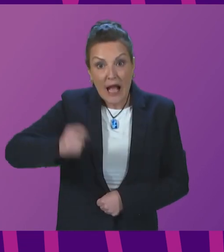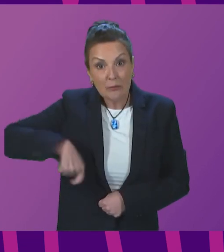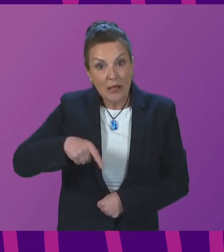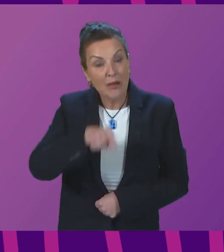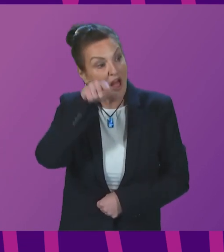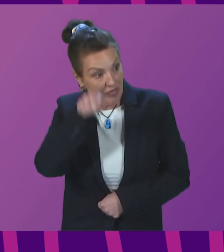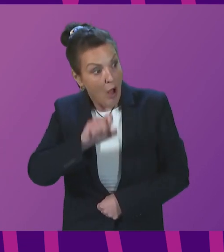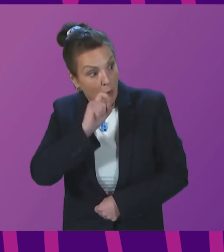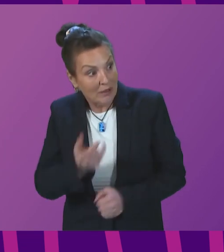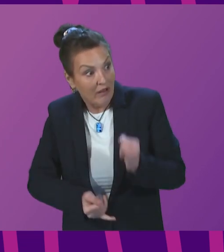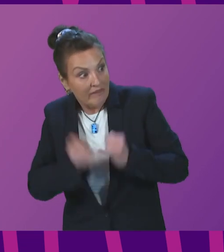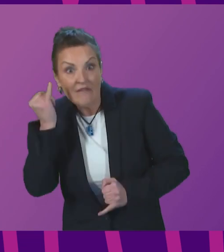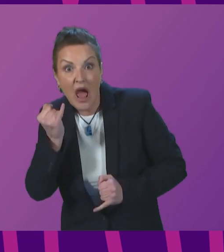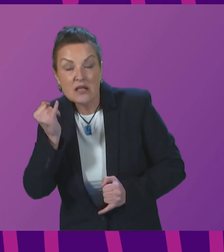bill?